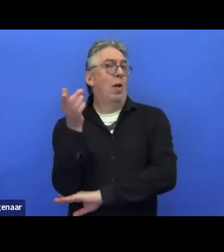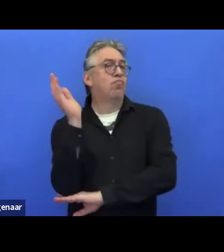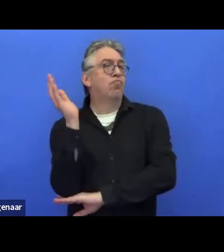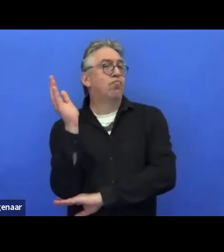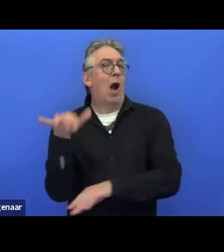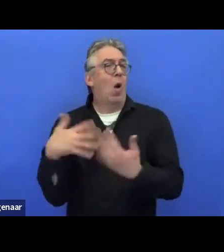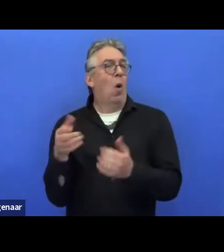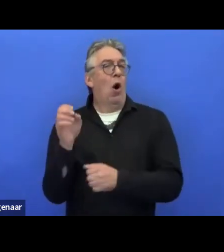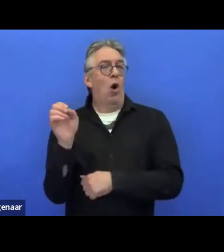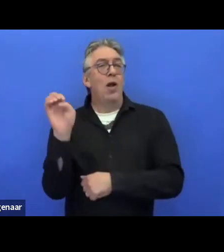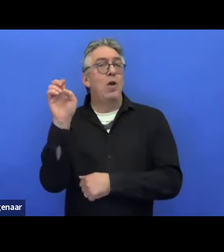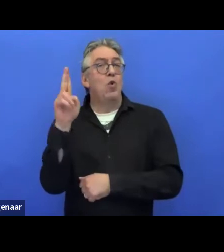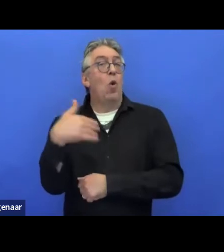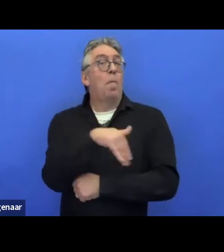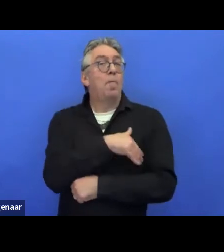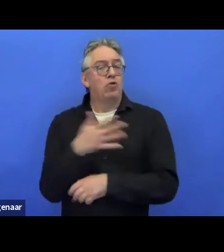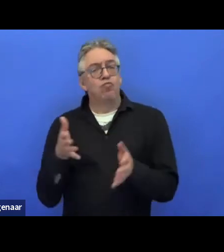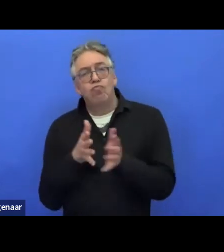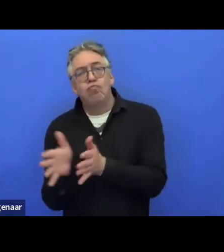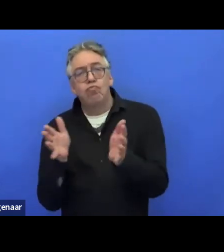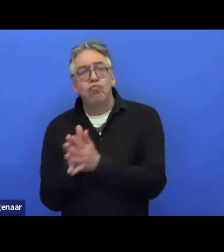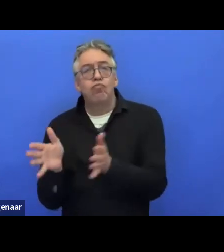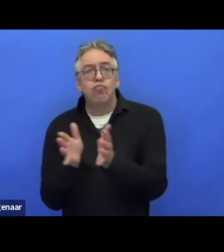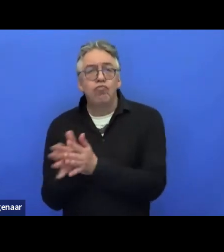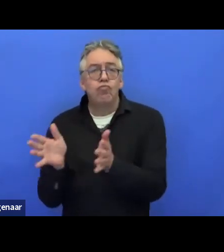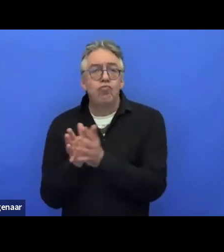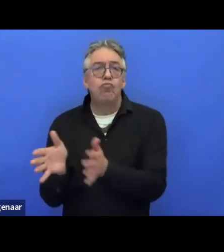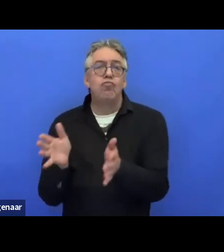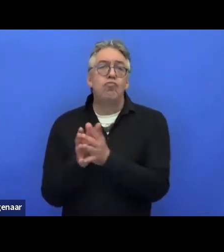And we have Kamil who is the Development Officer